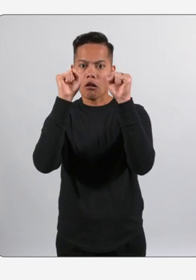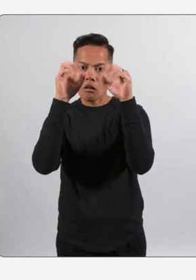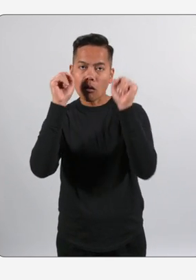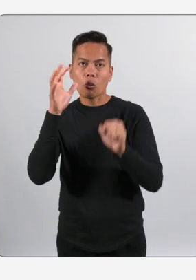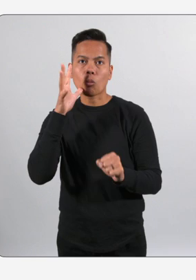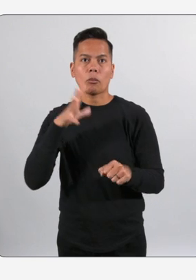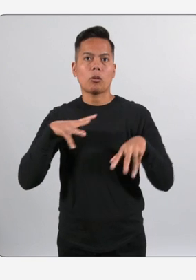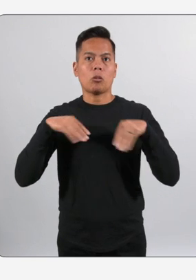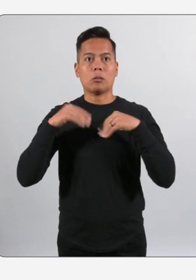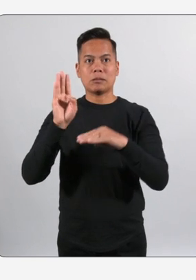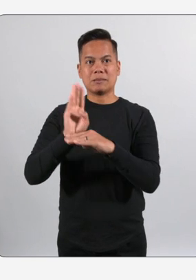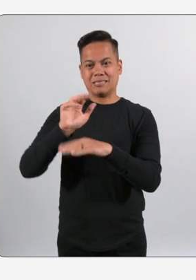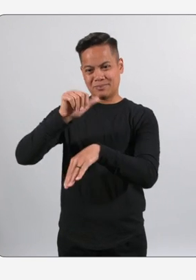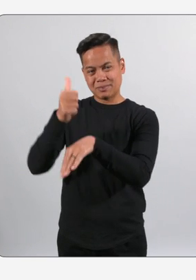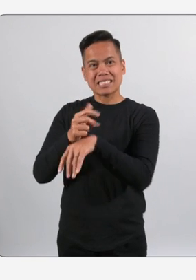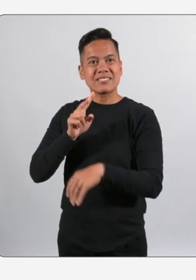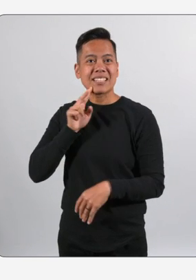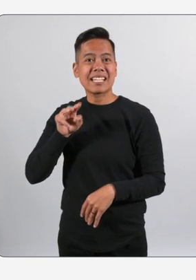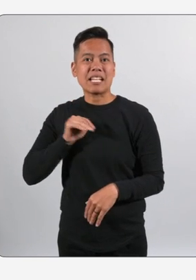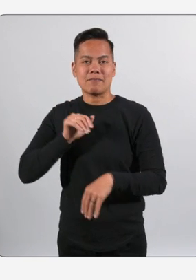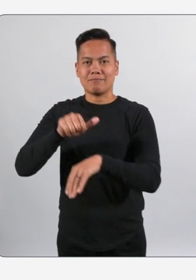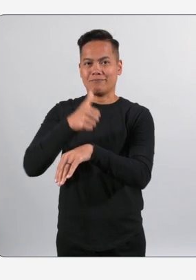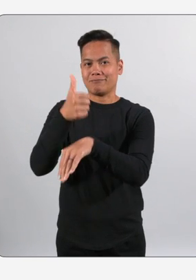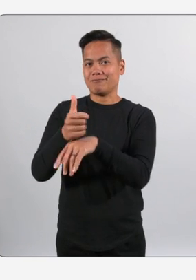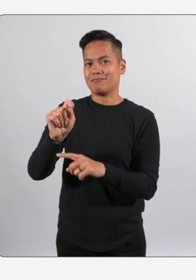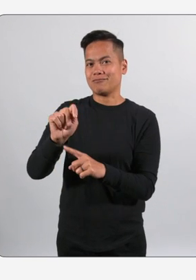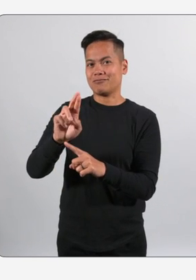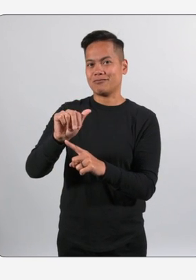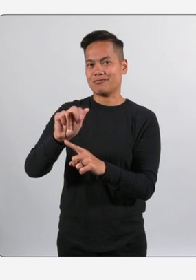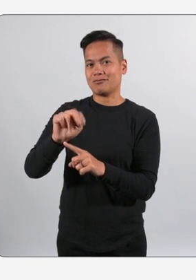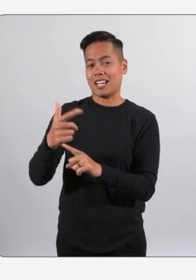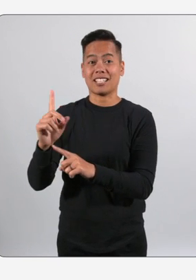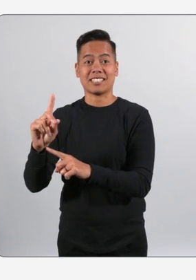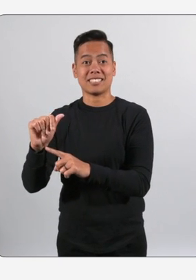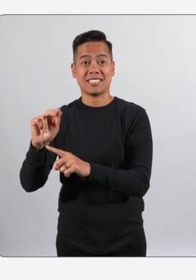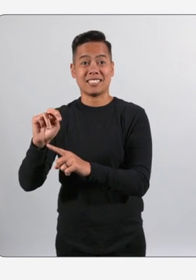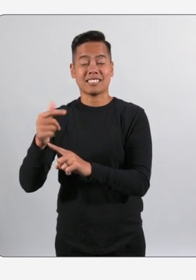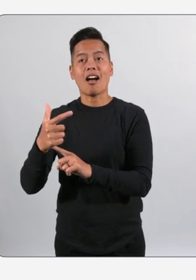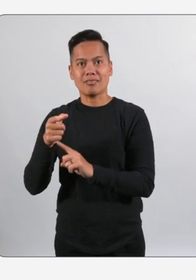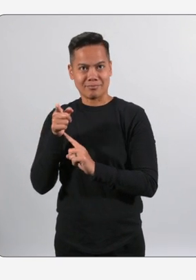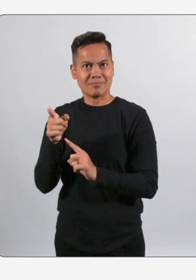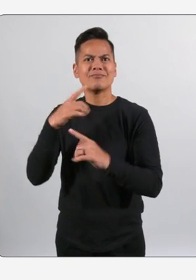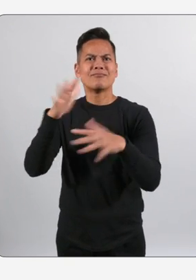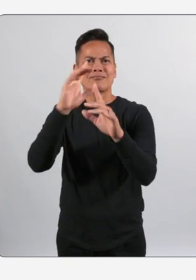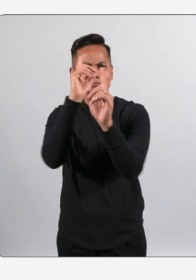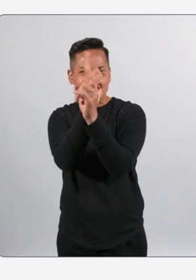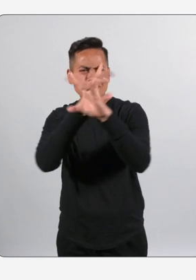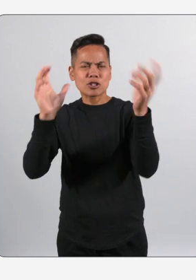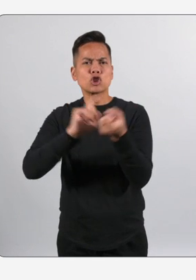business based in Vietnam, founded by Trang Dang. Trang had a vision to change people's relationship to sleep.